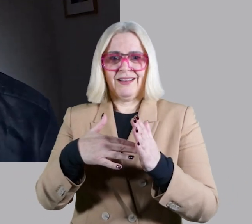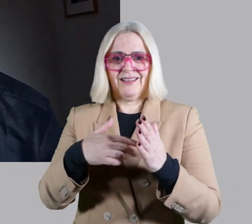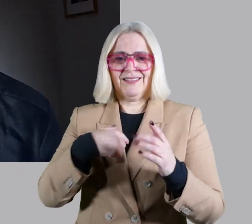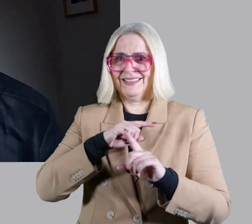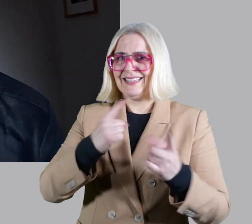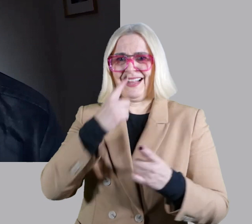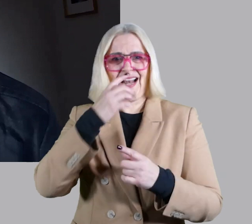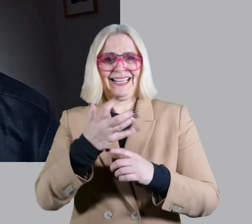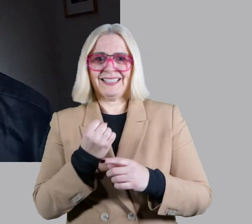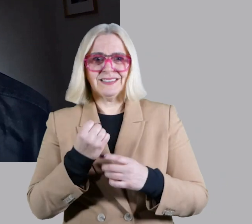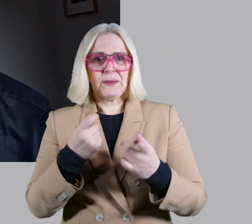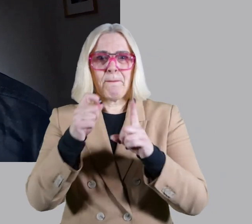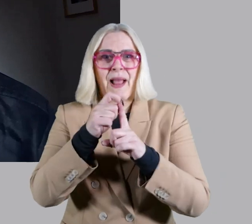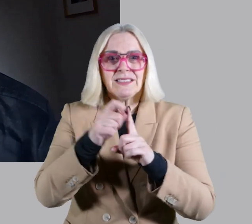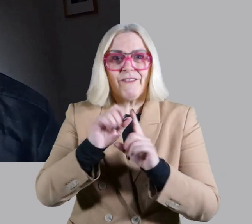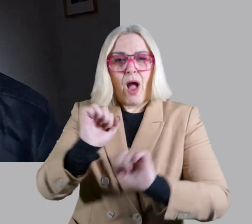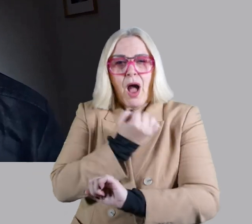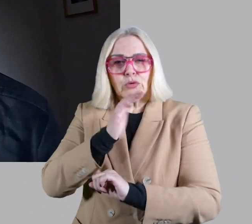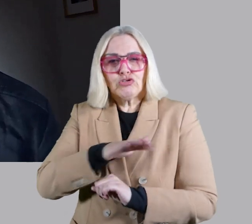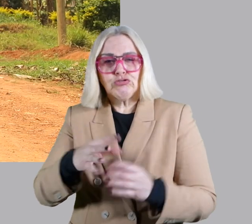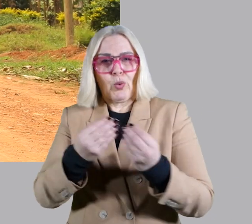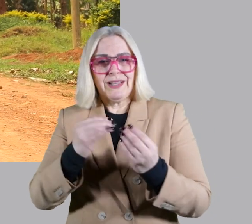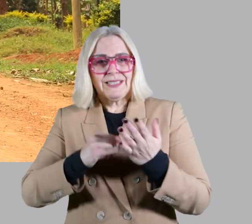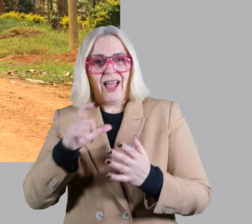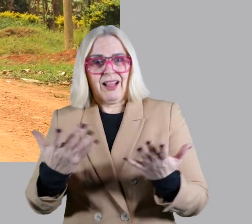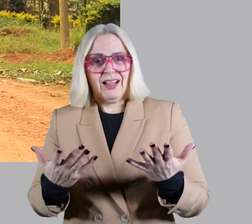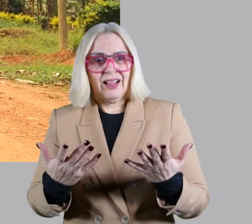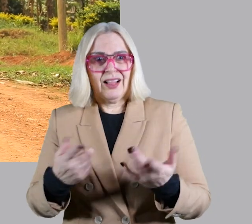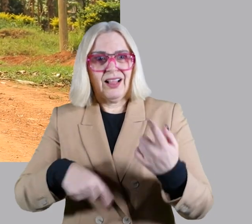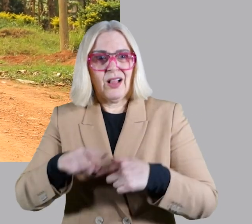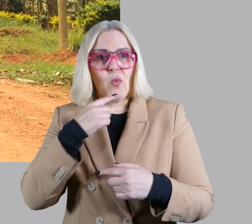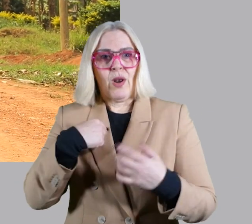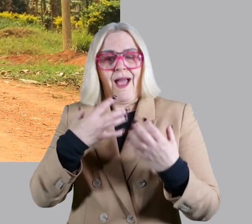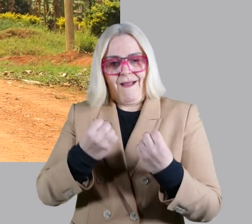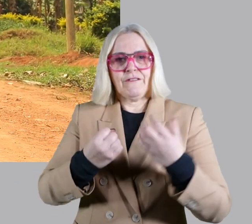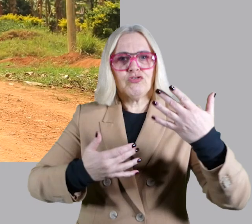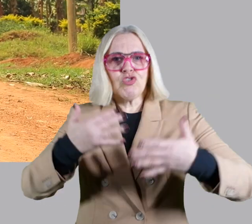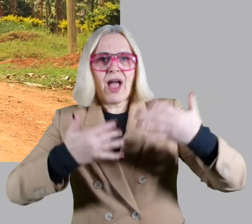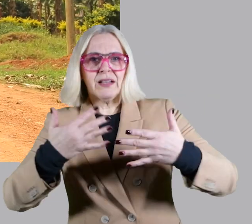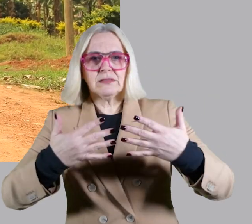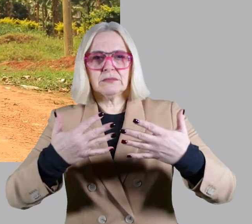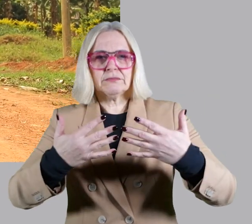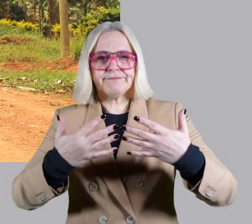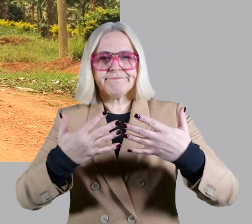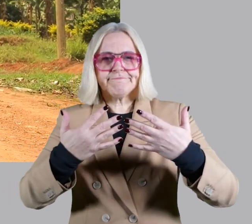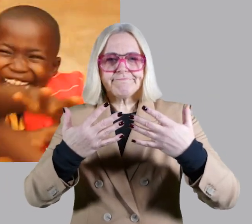with sickle cell disease who live in certain areas in Africa. When I have a rate of severe acute malnutrition,